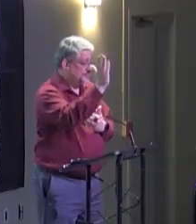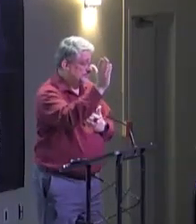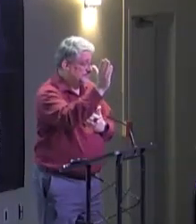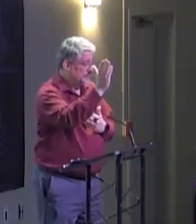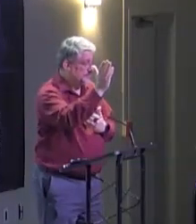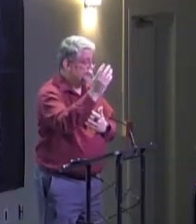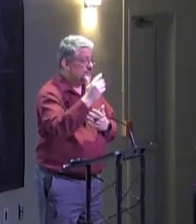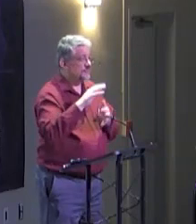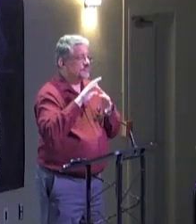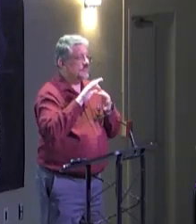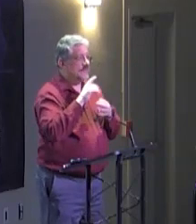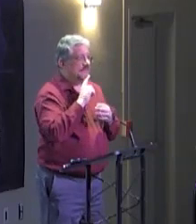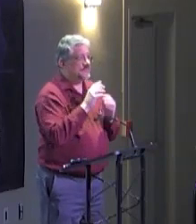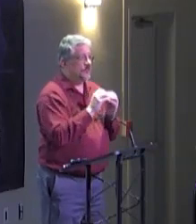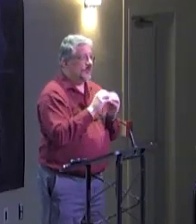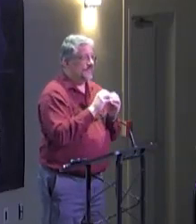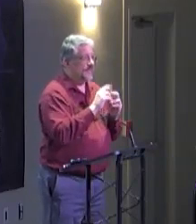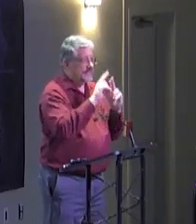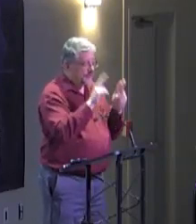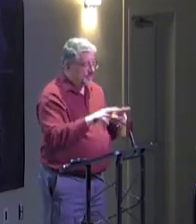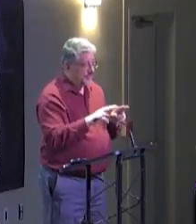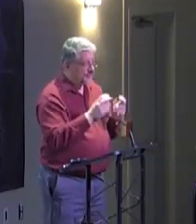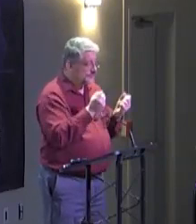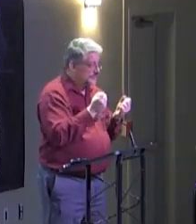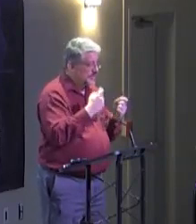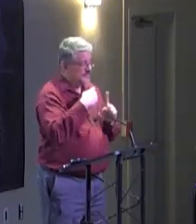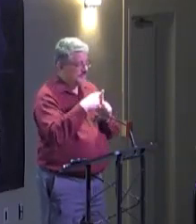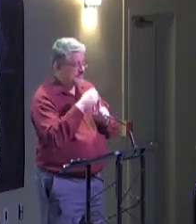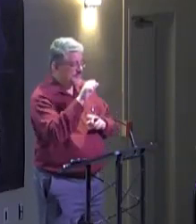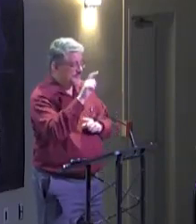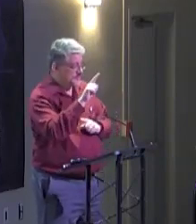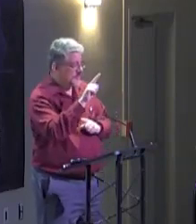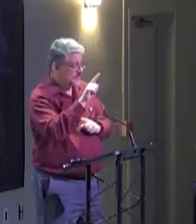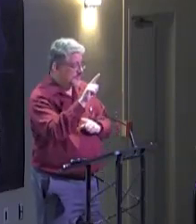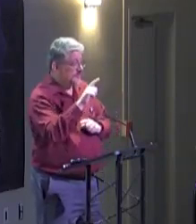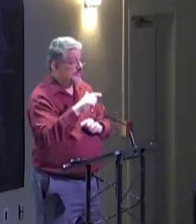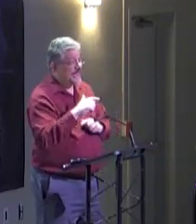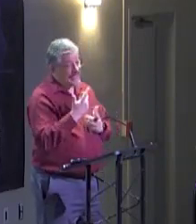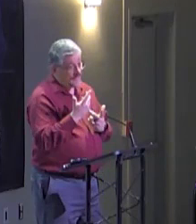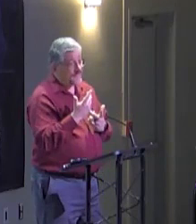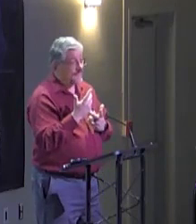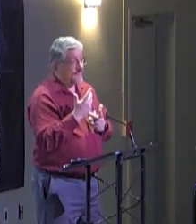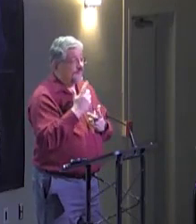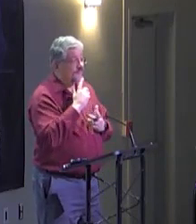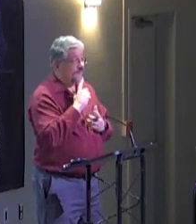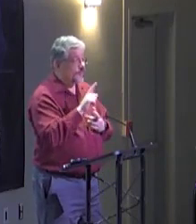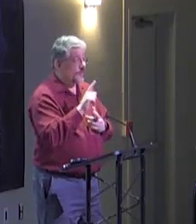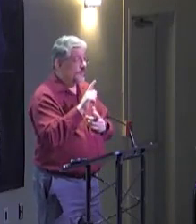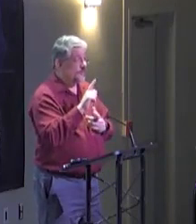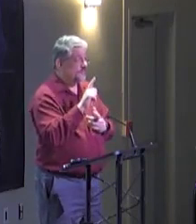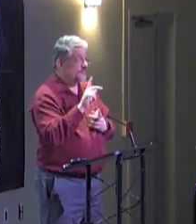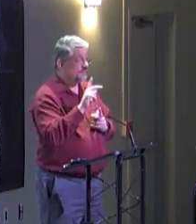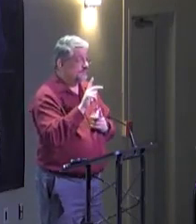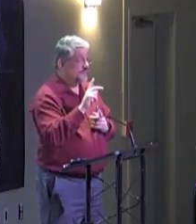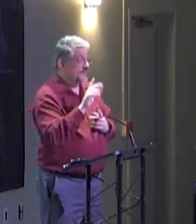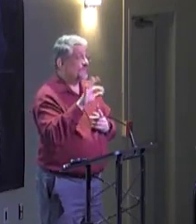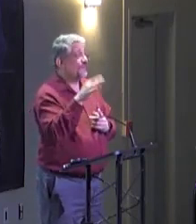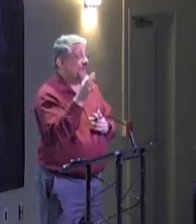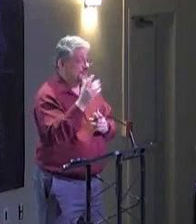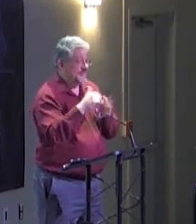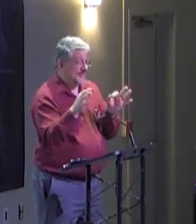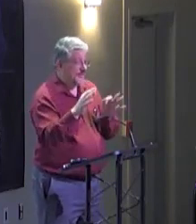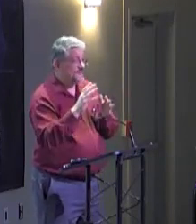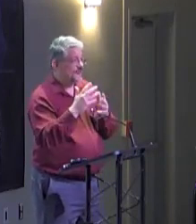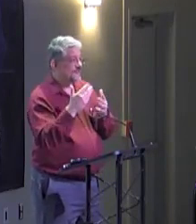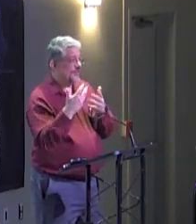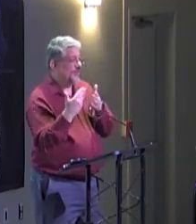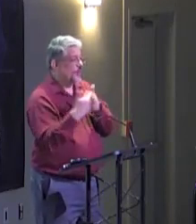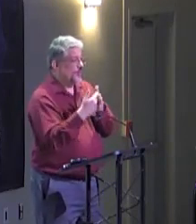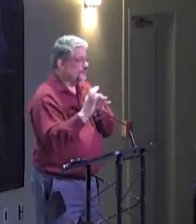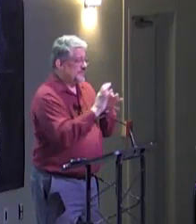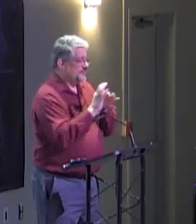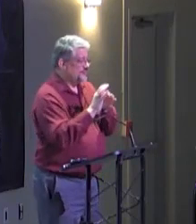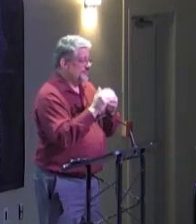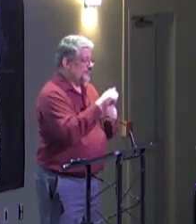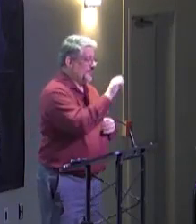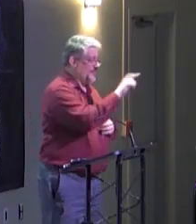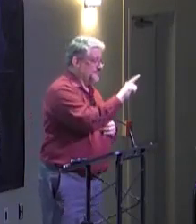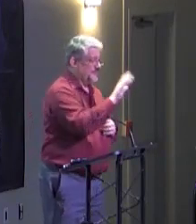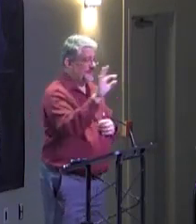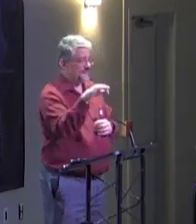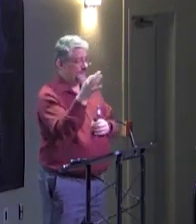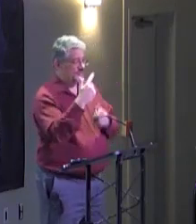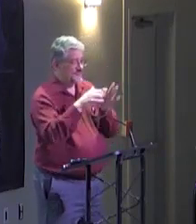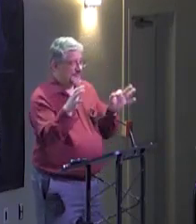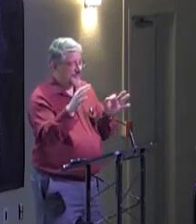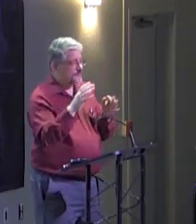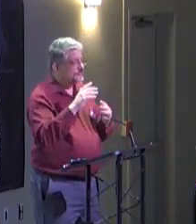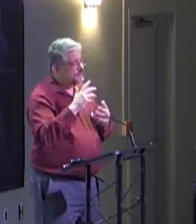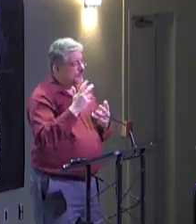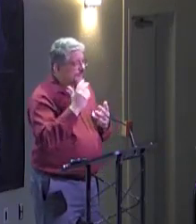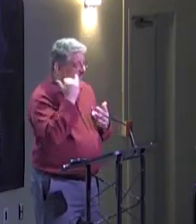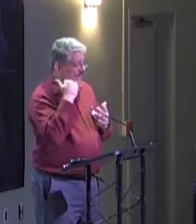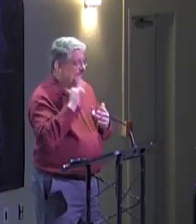The resources are delivered in a mixture of international sign and American sign language. So. French sign language is actually closely related to American sign language.